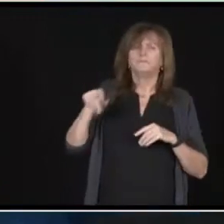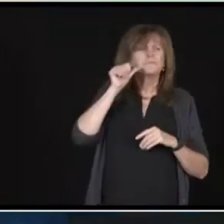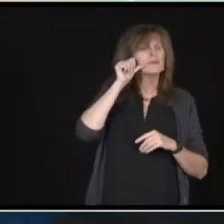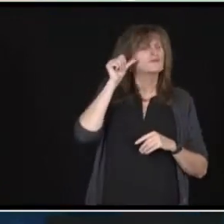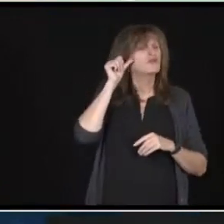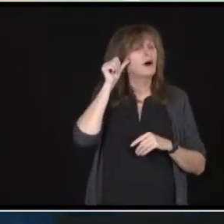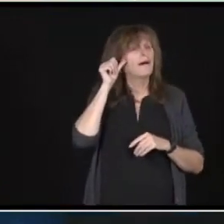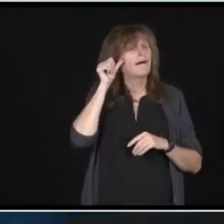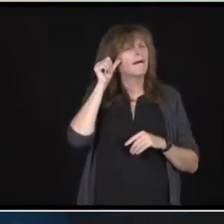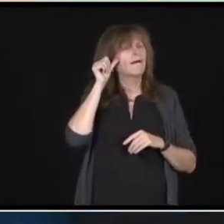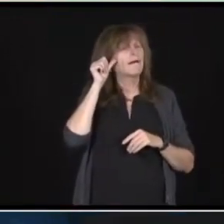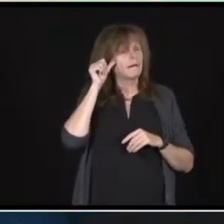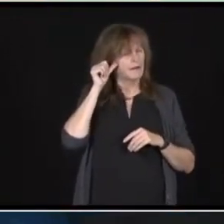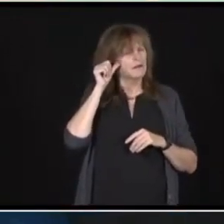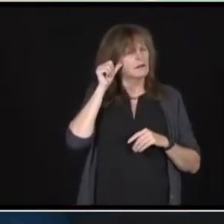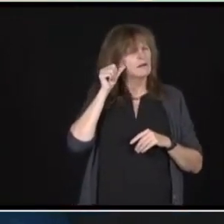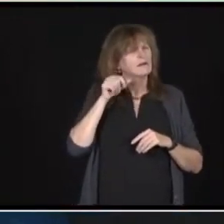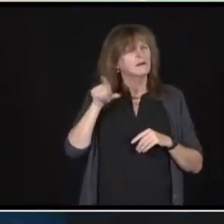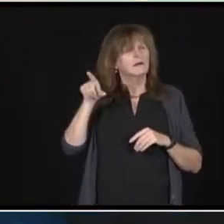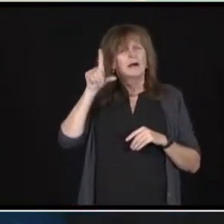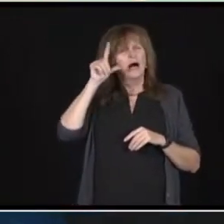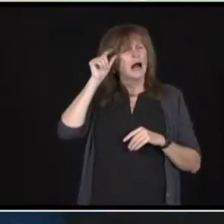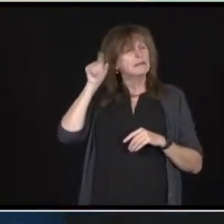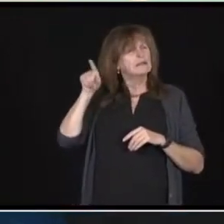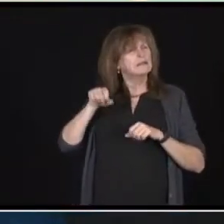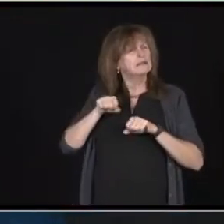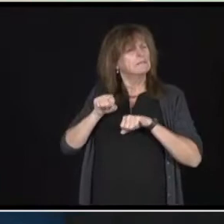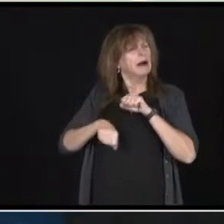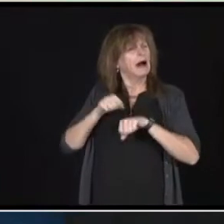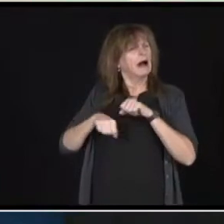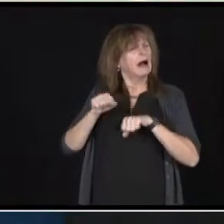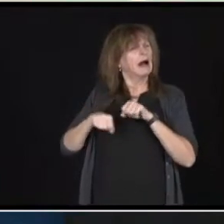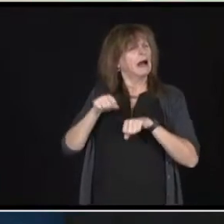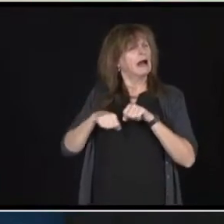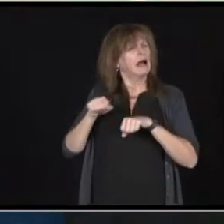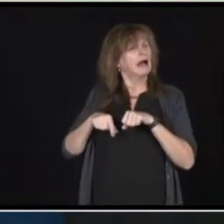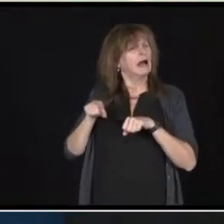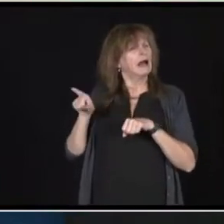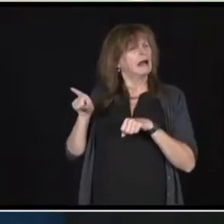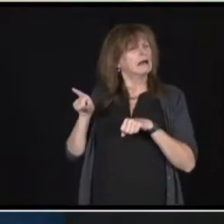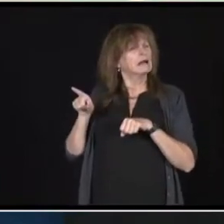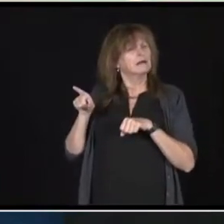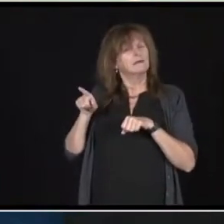And premier, I wanted to ask you, I know you were asked about this yesterday but I wanted